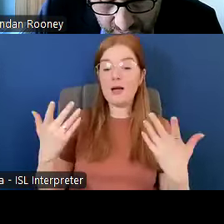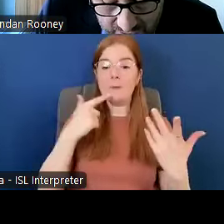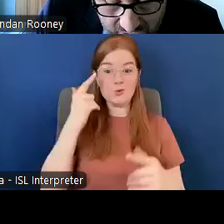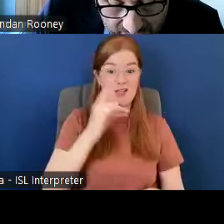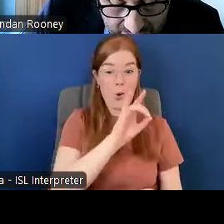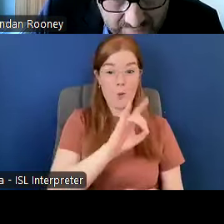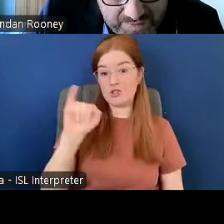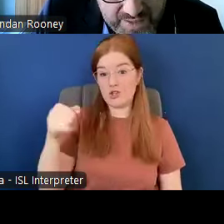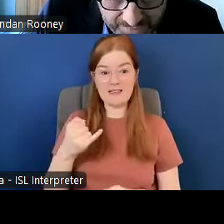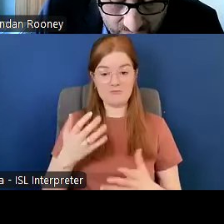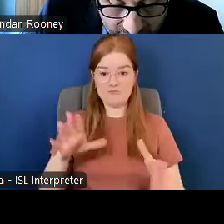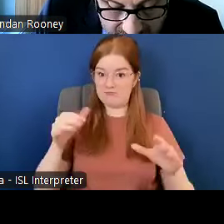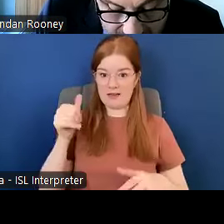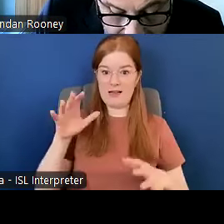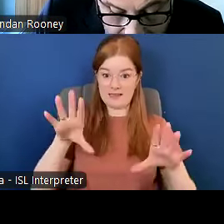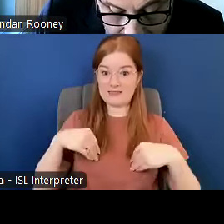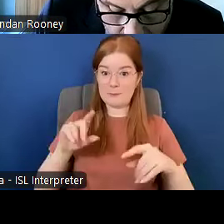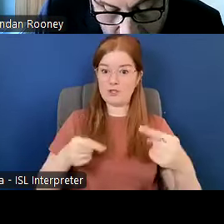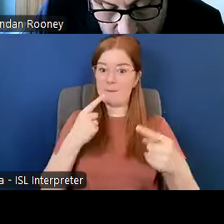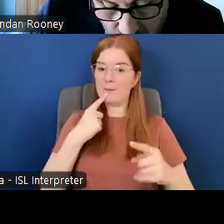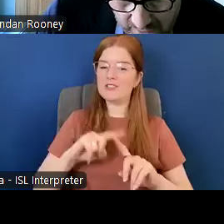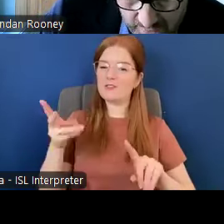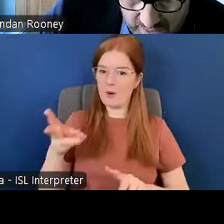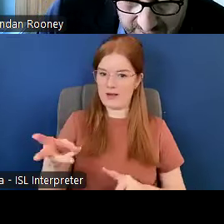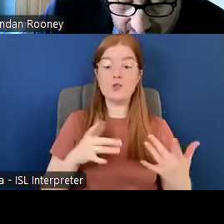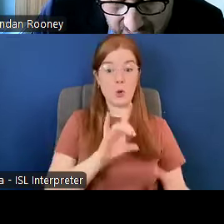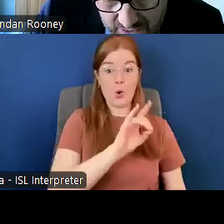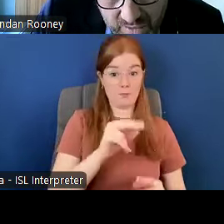approached the challenge in very different ways. While Hone's window is meticulously